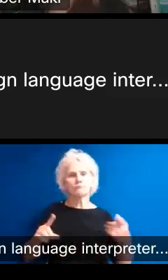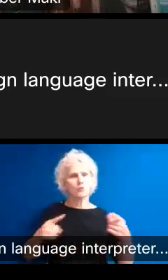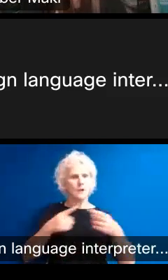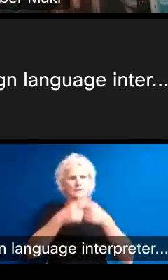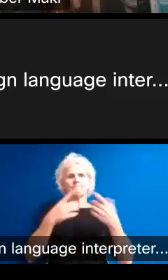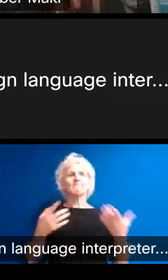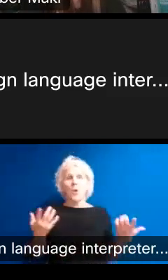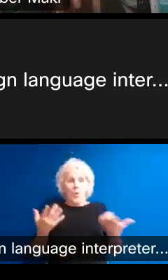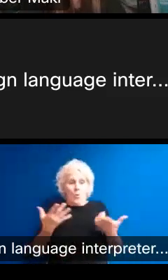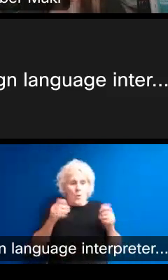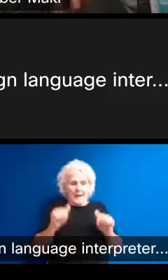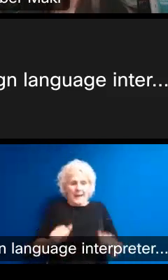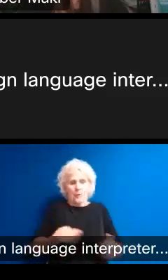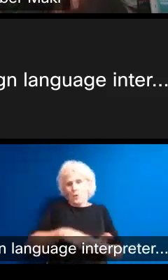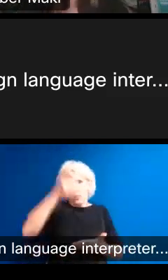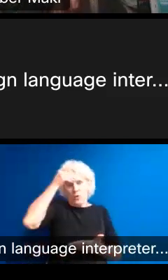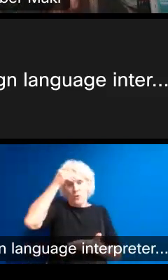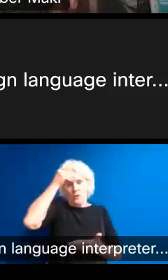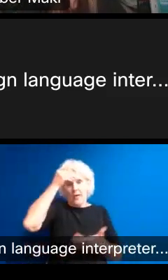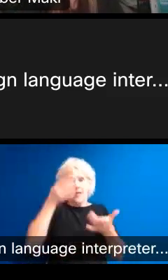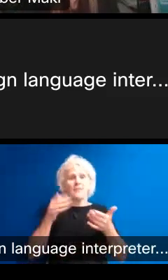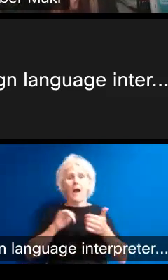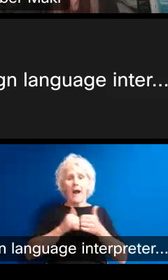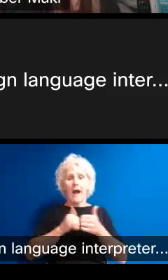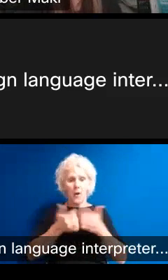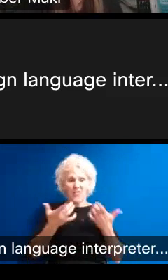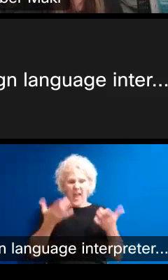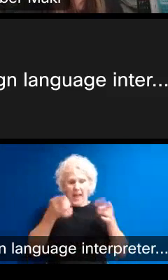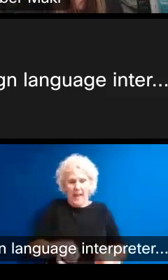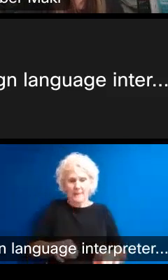the person to being in crisis and how can we prevent it from happening again?